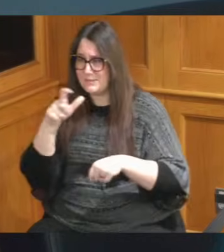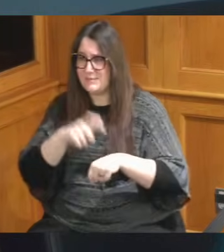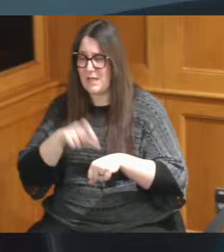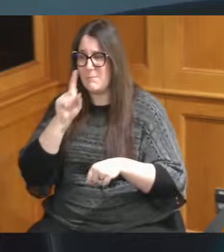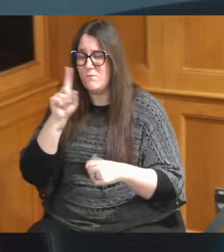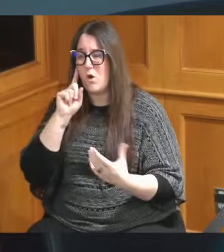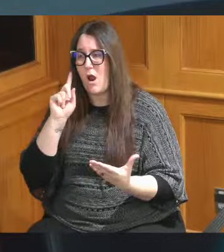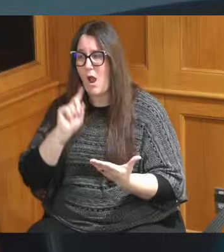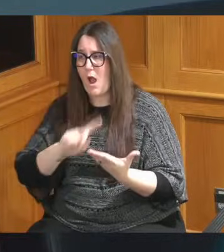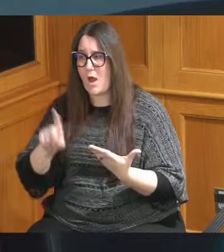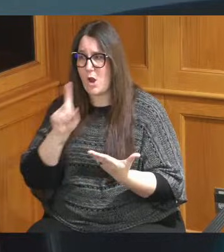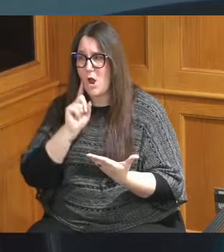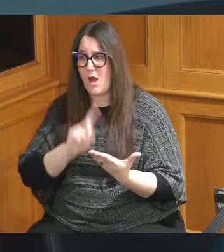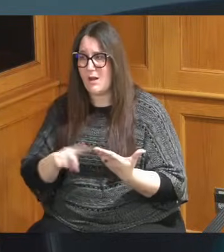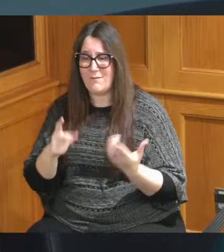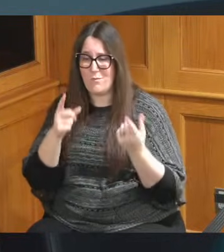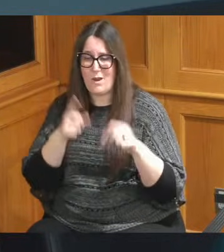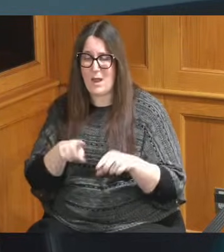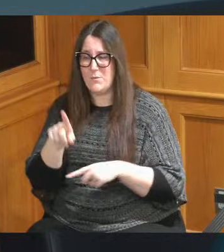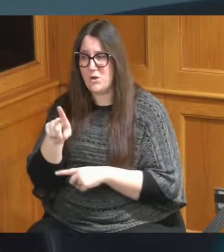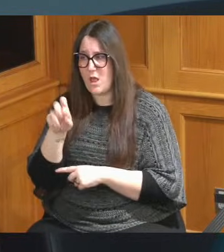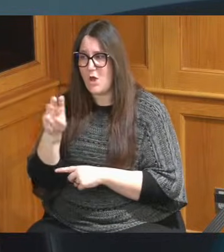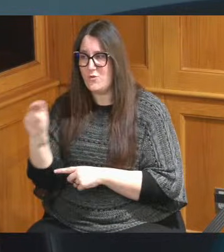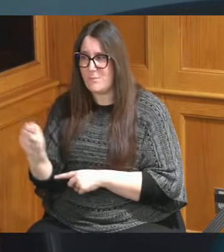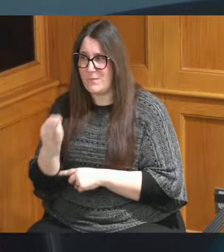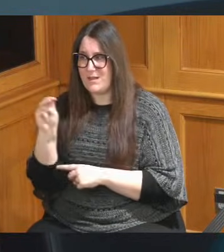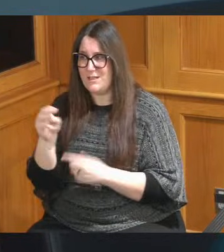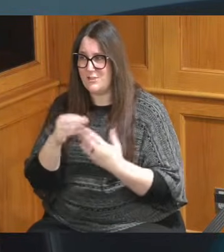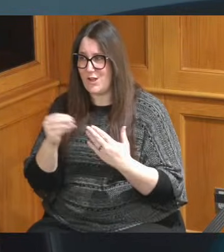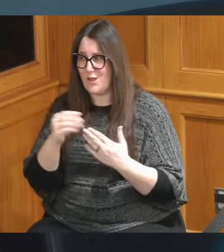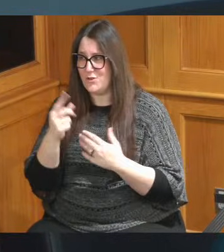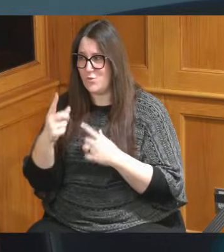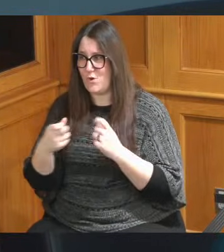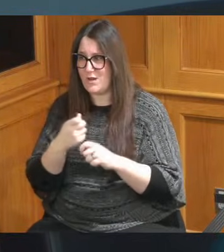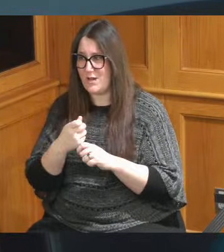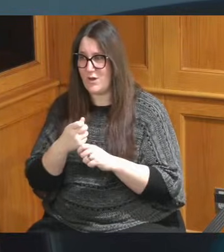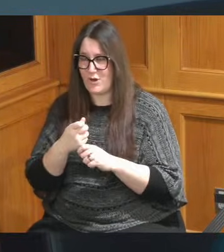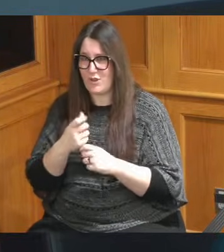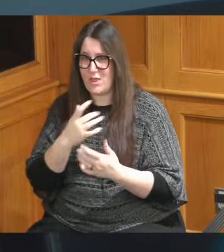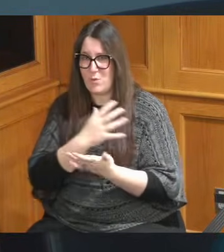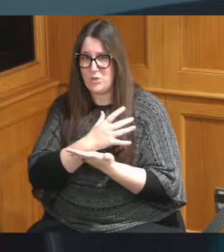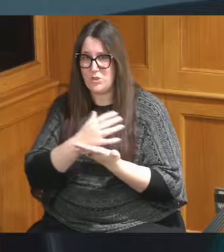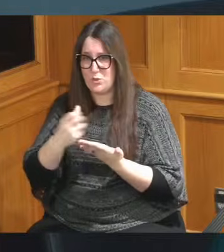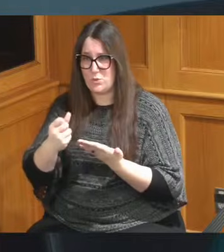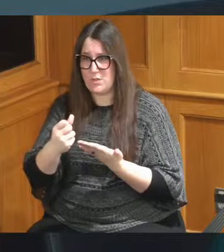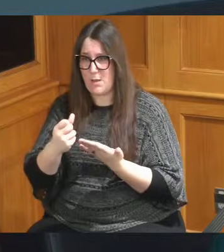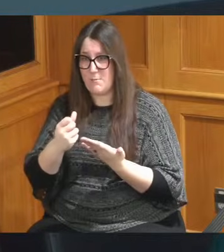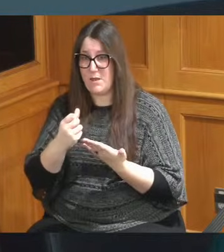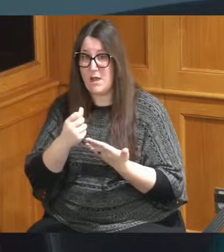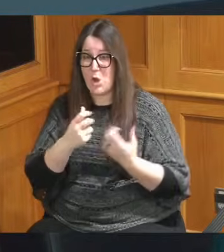audit of what happened to the $100 million in one year that was used up that was in reserve, not the